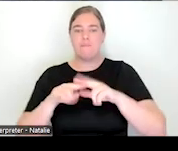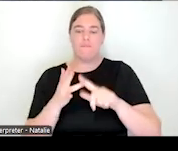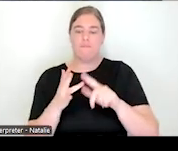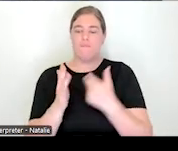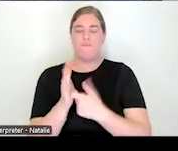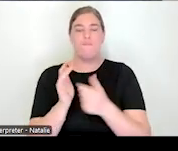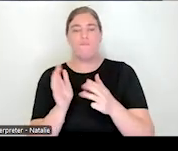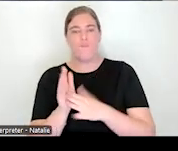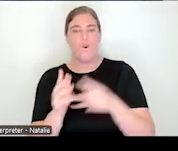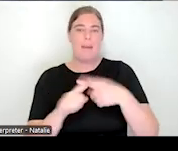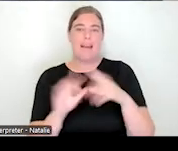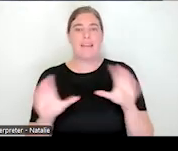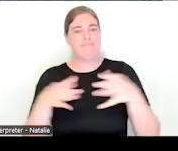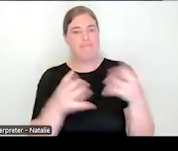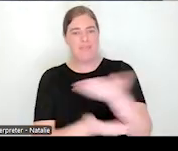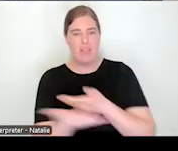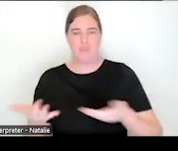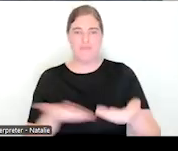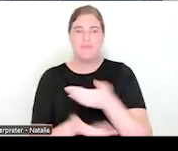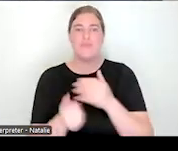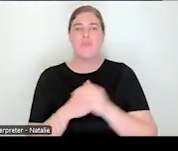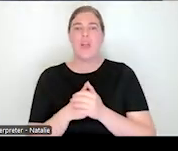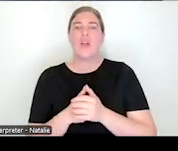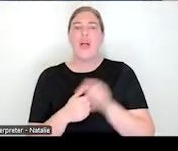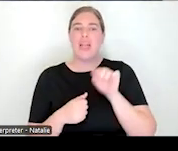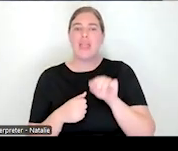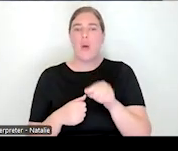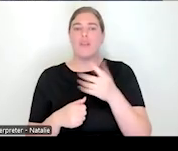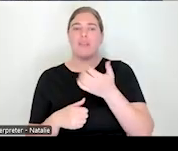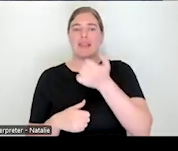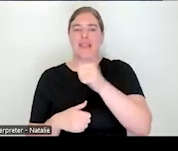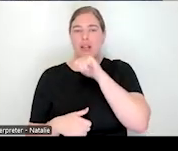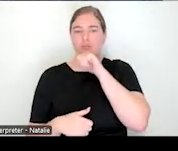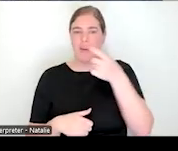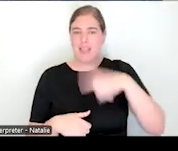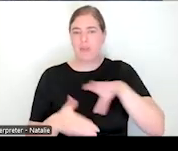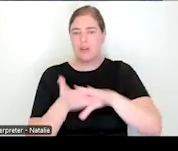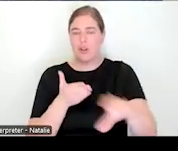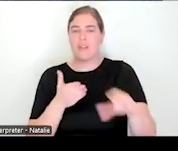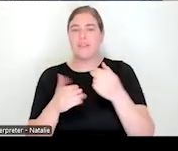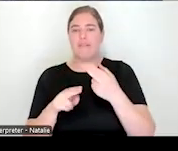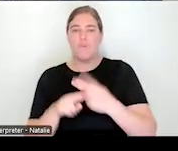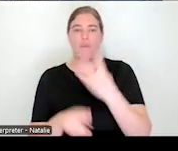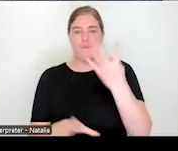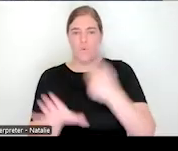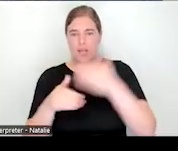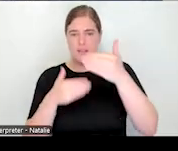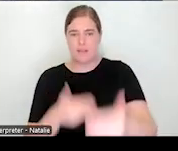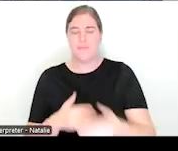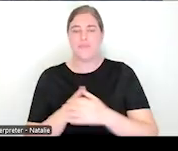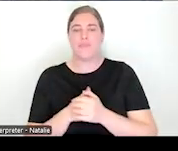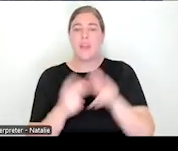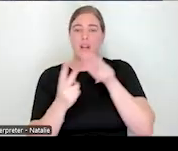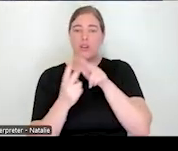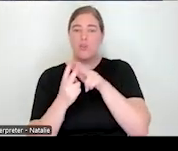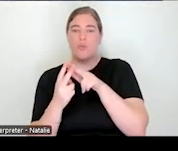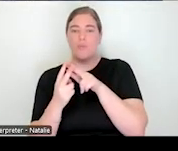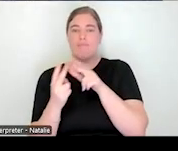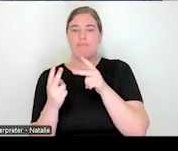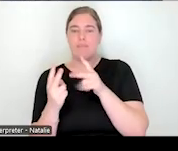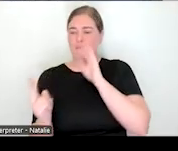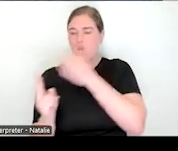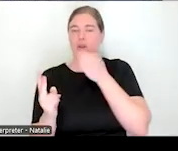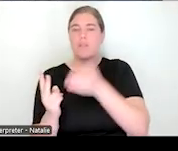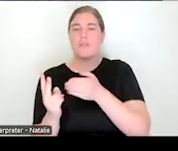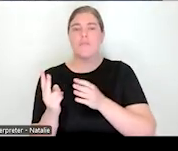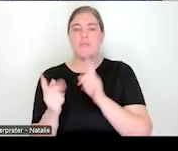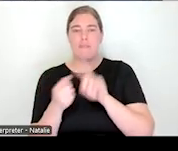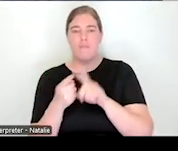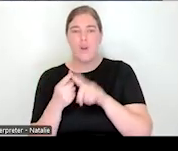of $6000 across the four years and will have two key outputs. First we will have accessible